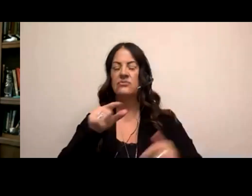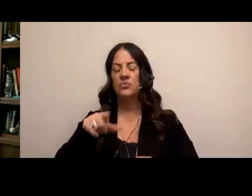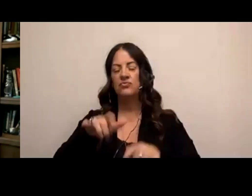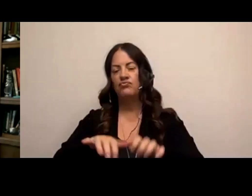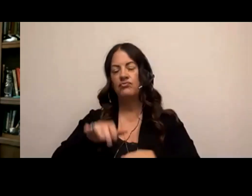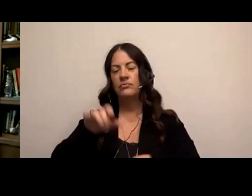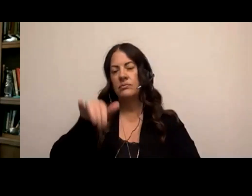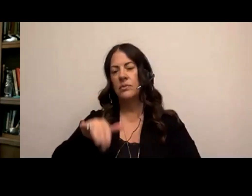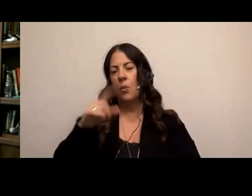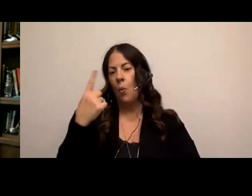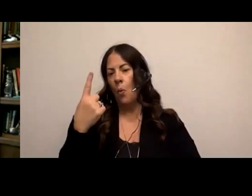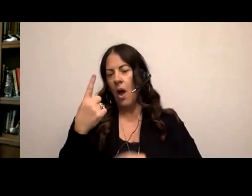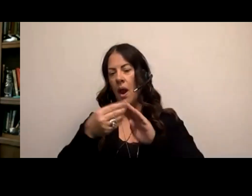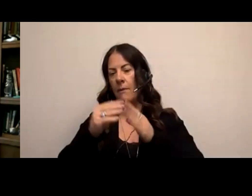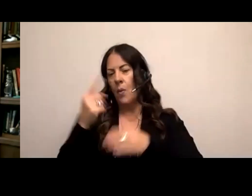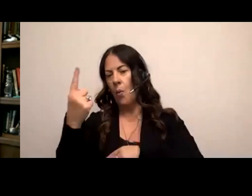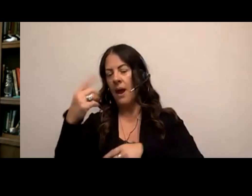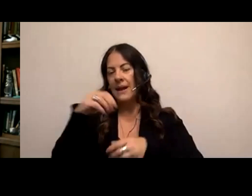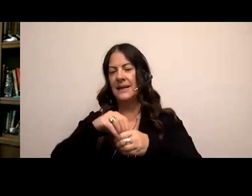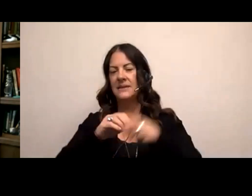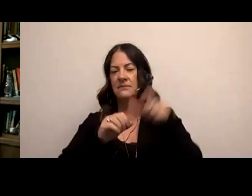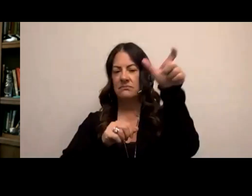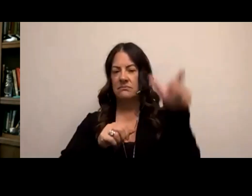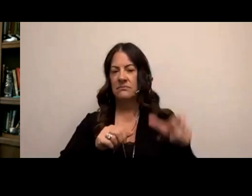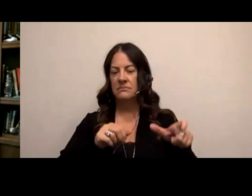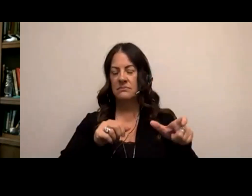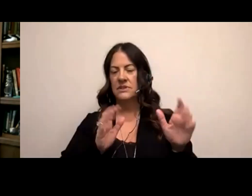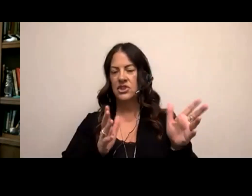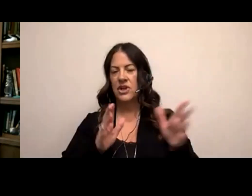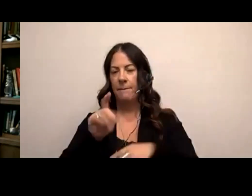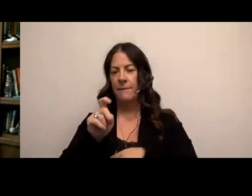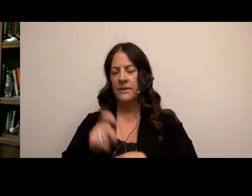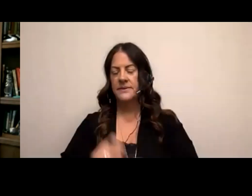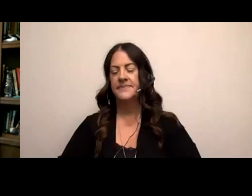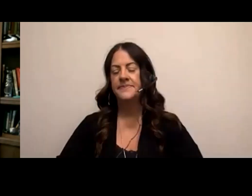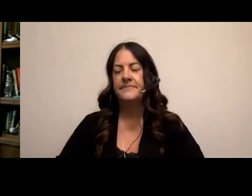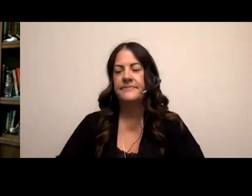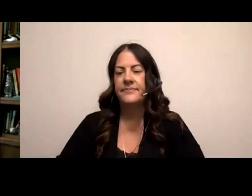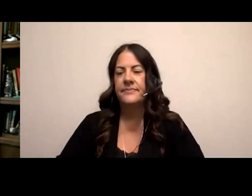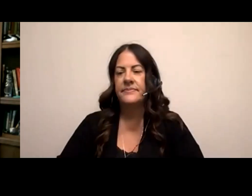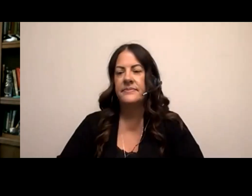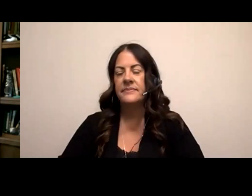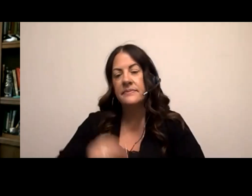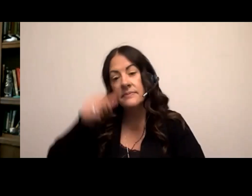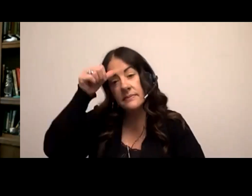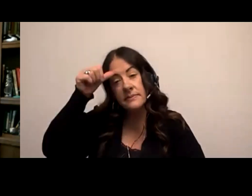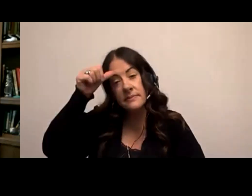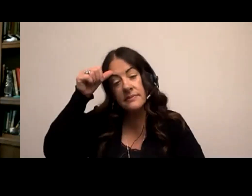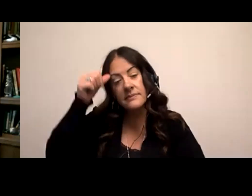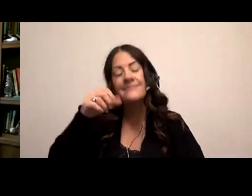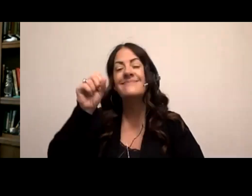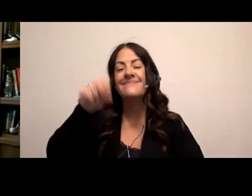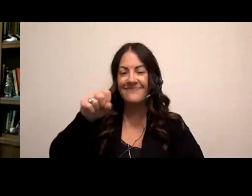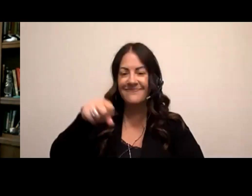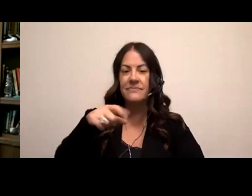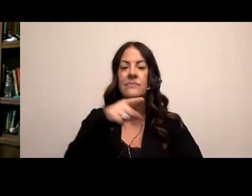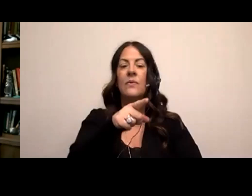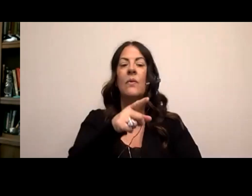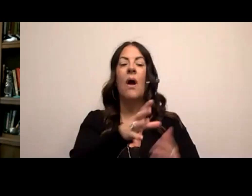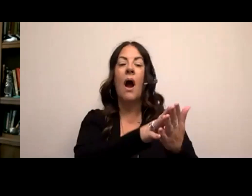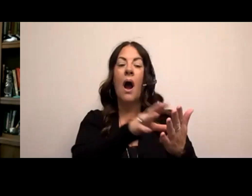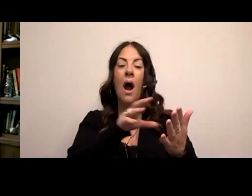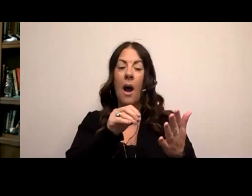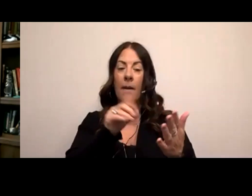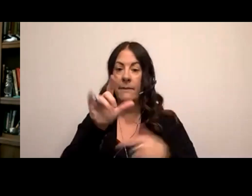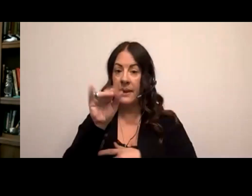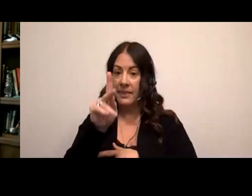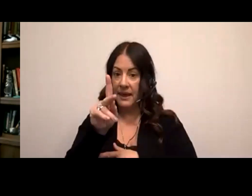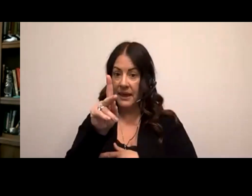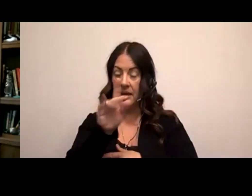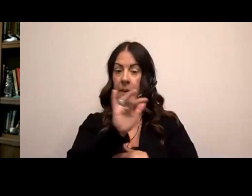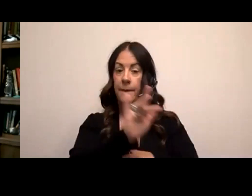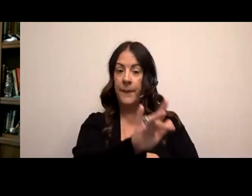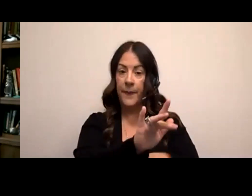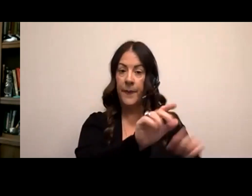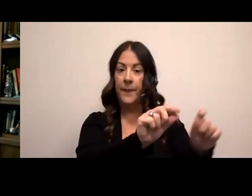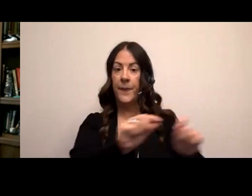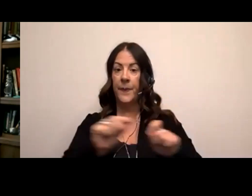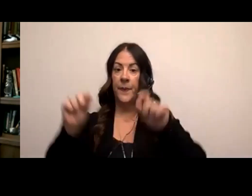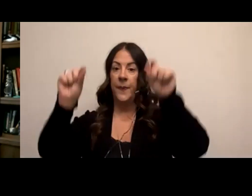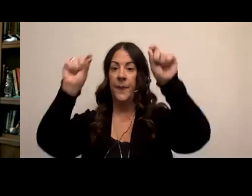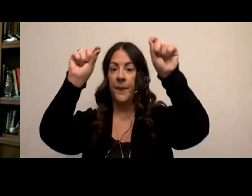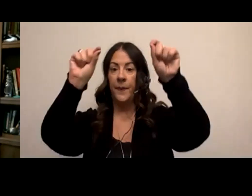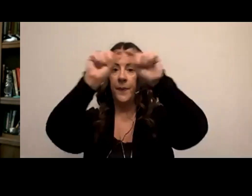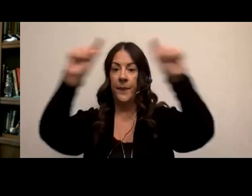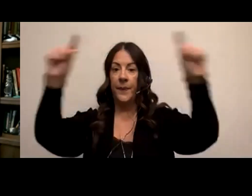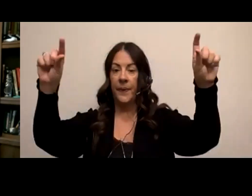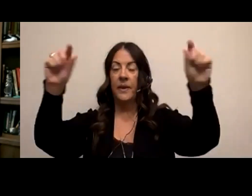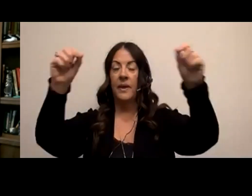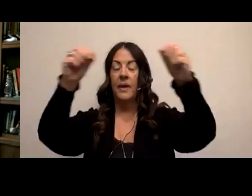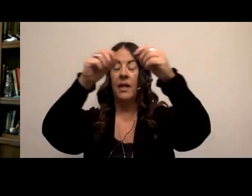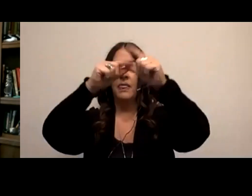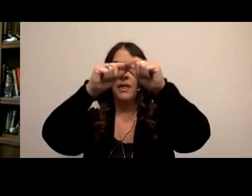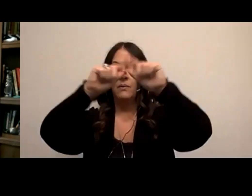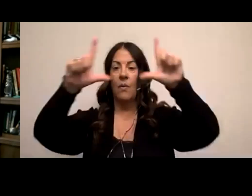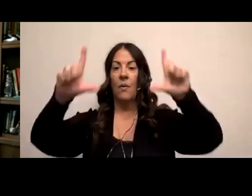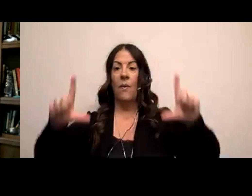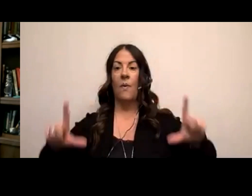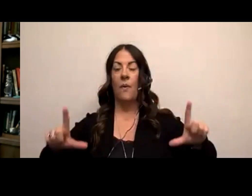YES, YOU'RE GOING TO COPY AND PASTE IT INTO YOUR WEB BROWSER. UNFORTUNATELY WE DON'T HAVE